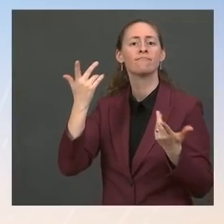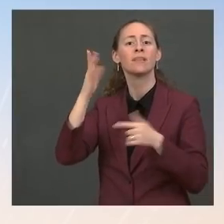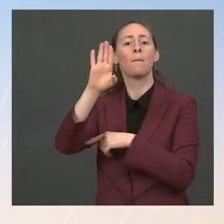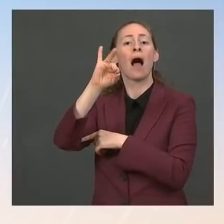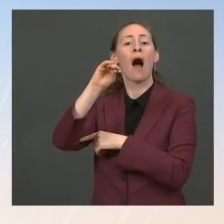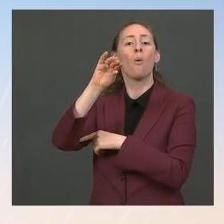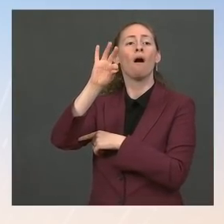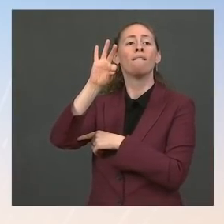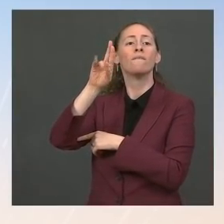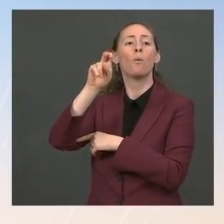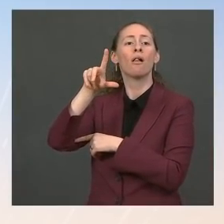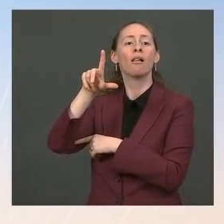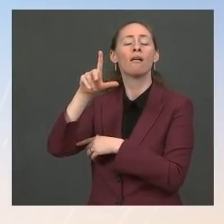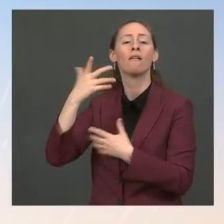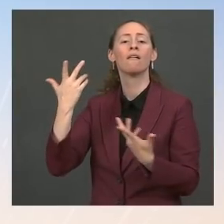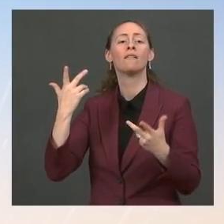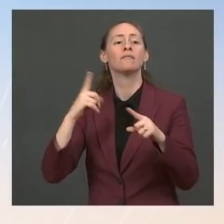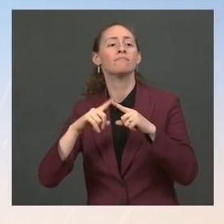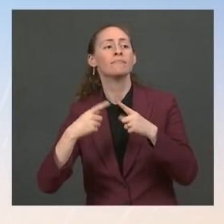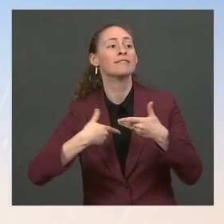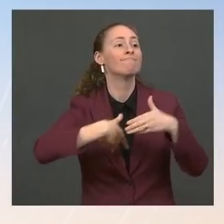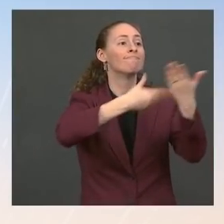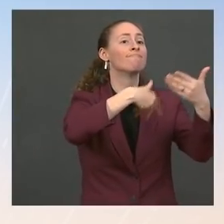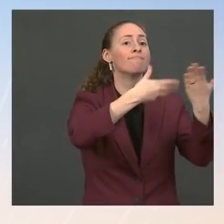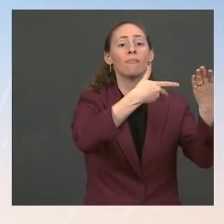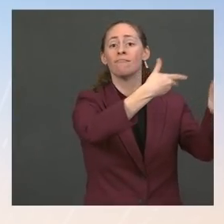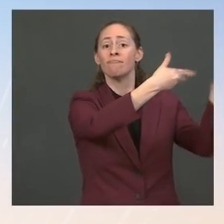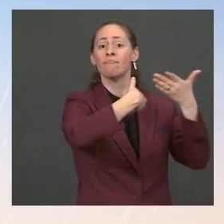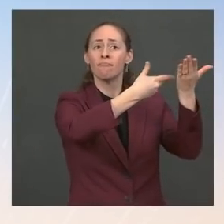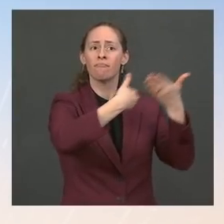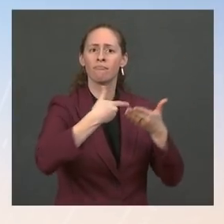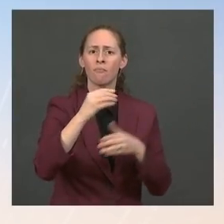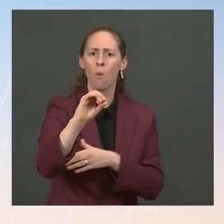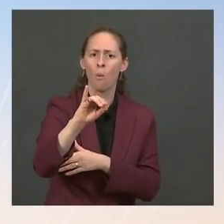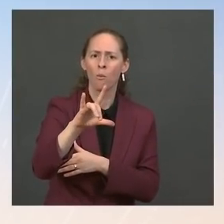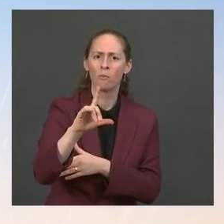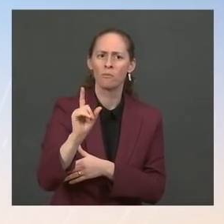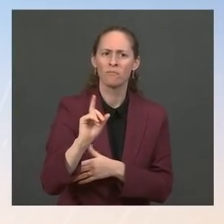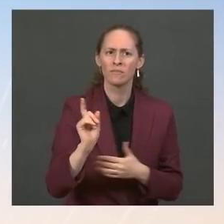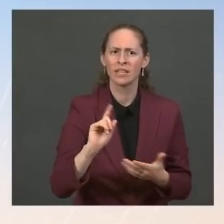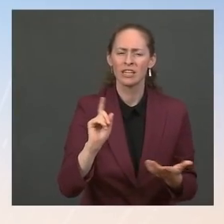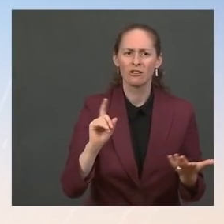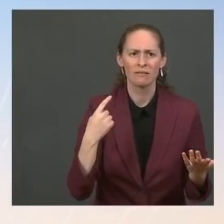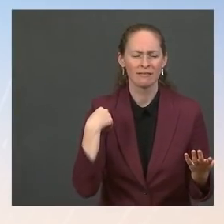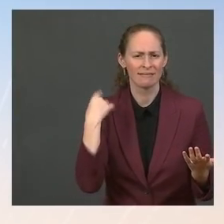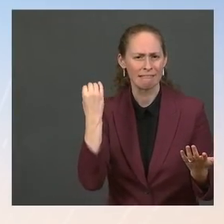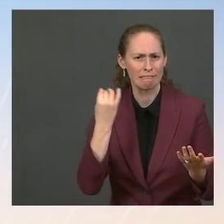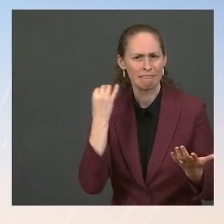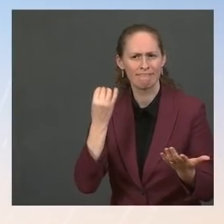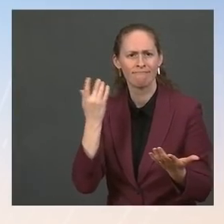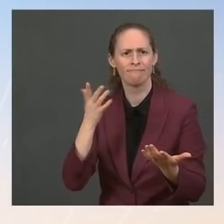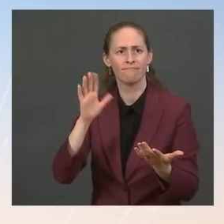And if the answer is you still haven't kind of decided on any of this, is the message to Americans headed into Thanksgiving --